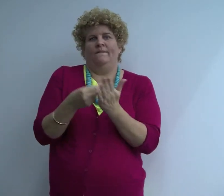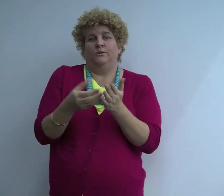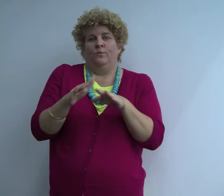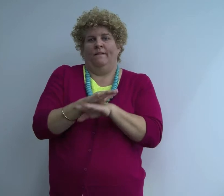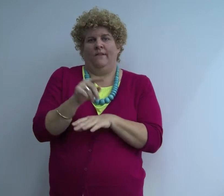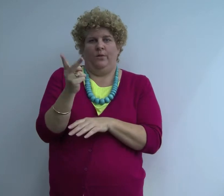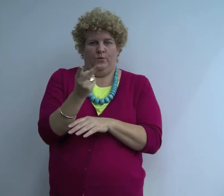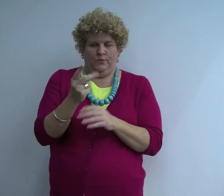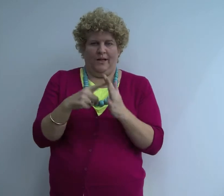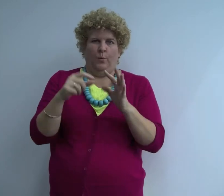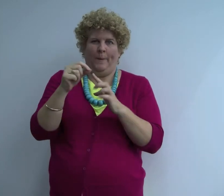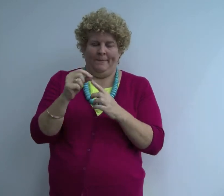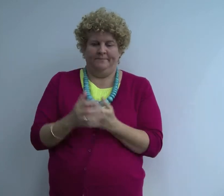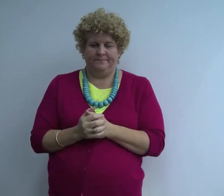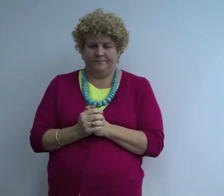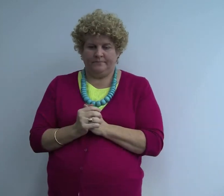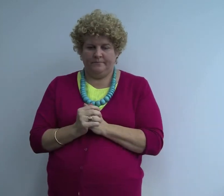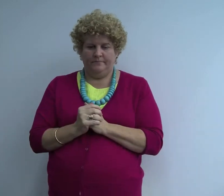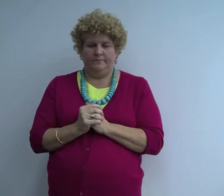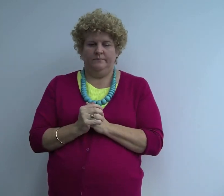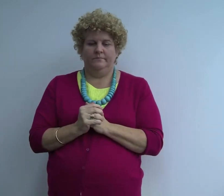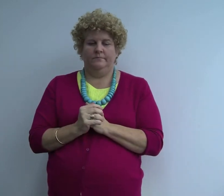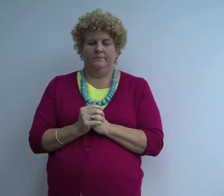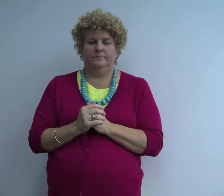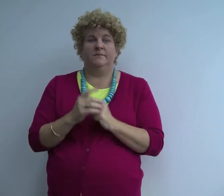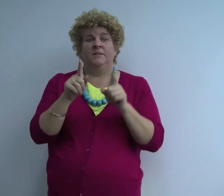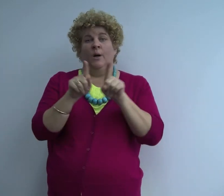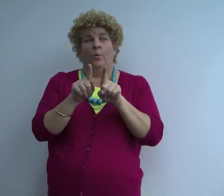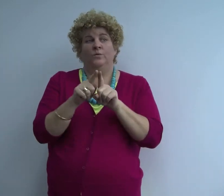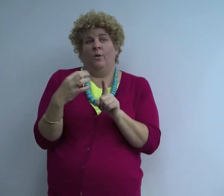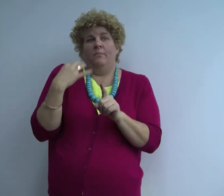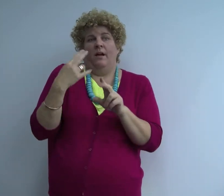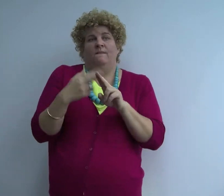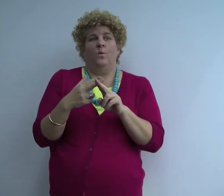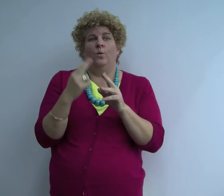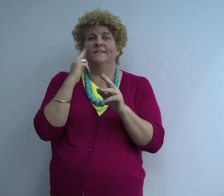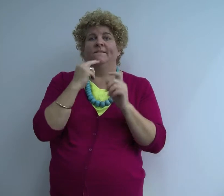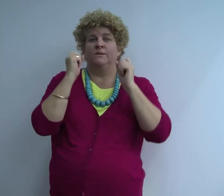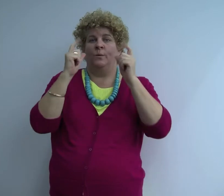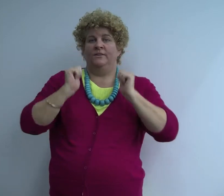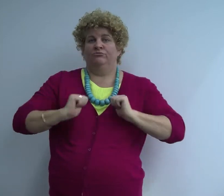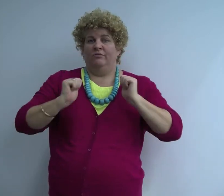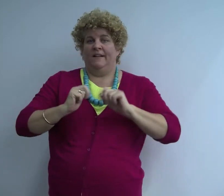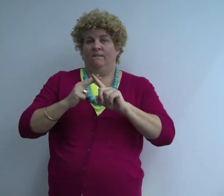You can apply for funding to cover the cost of this equipment. You can also apply for deafness awareness training